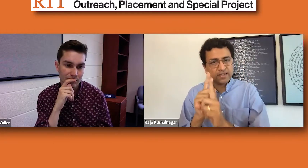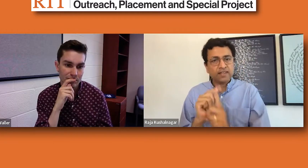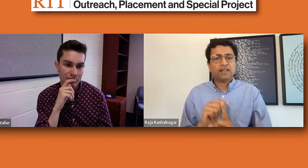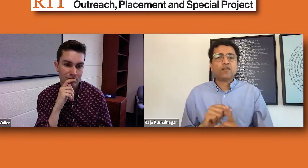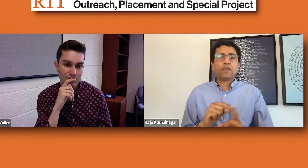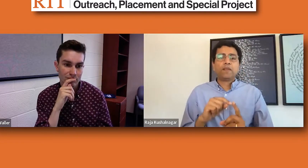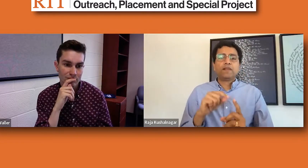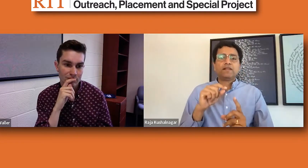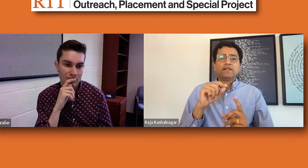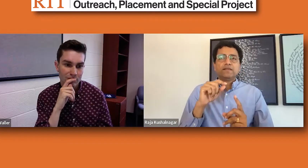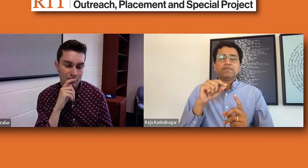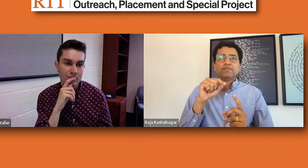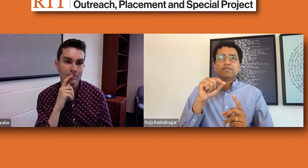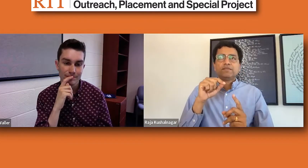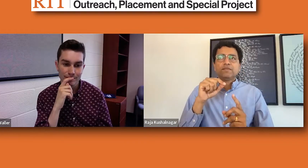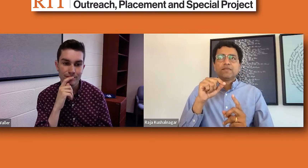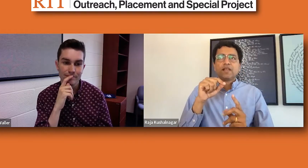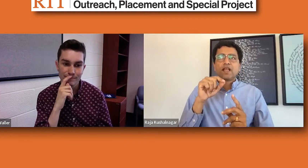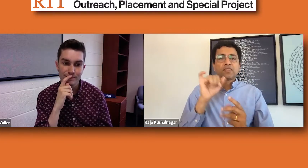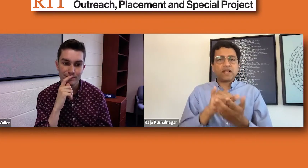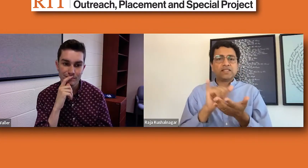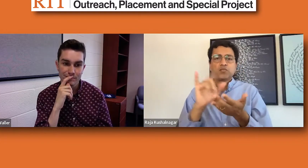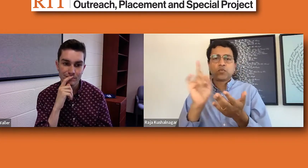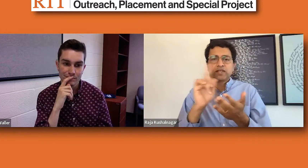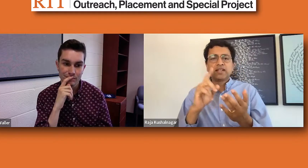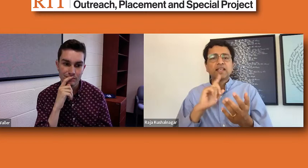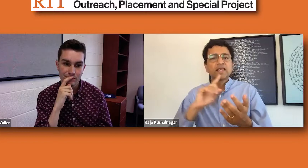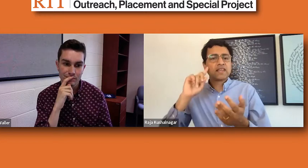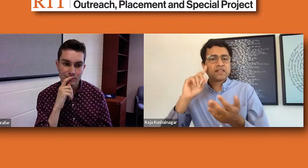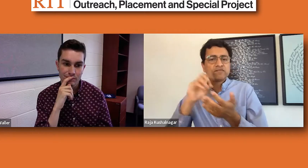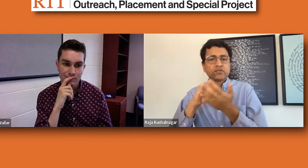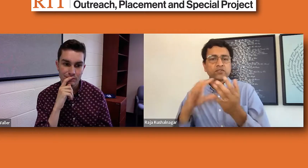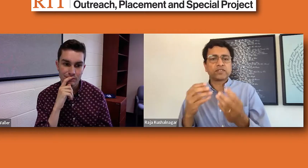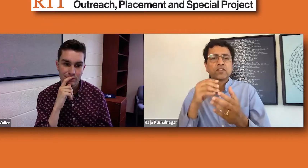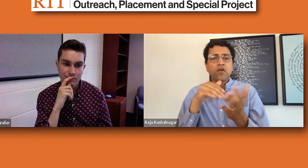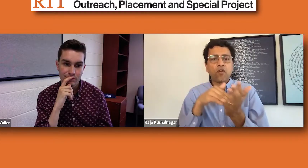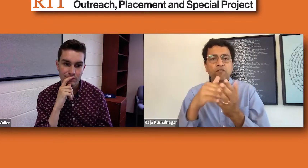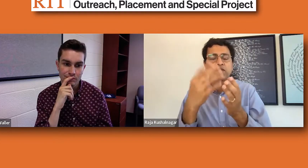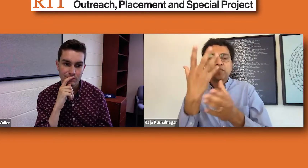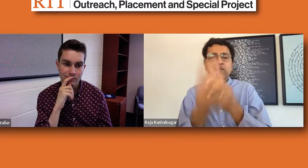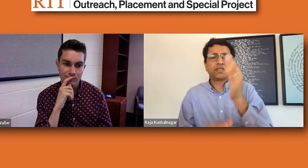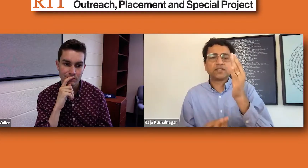So, you know, effective mentoring, that is really where Deaf students